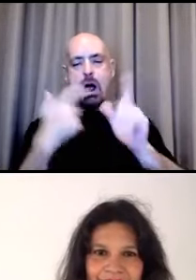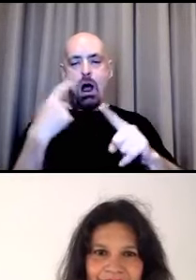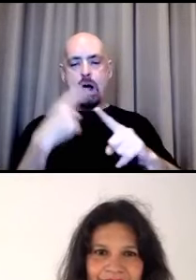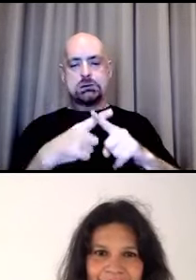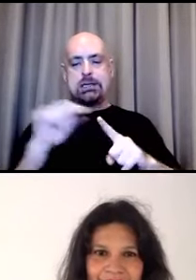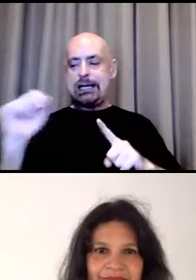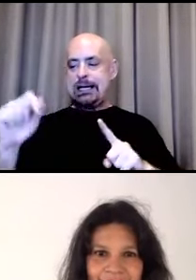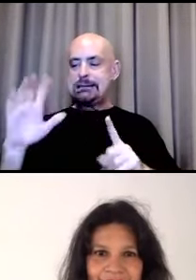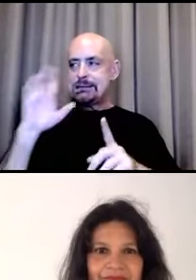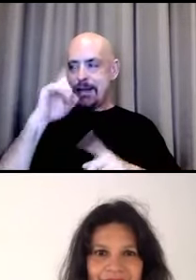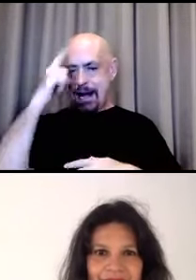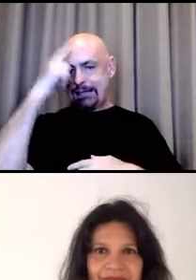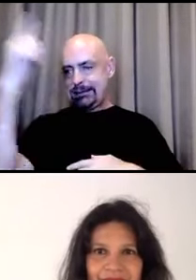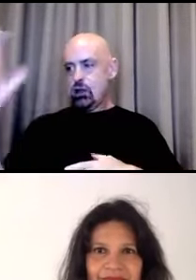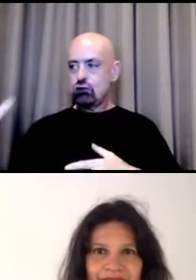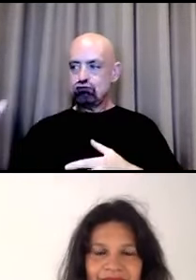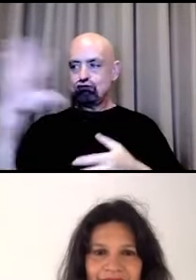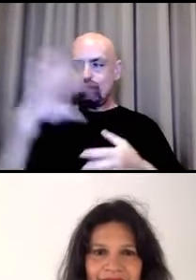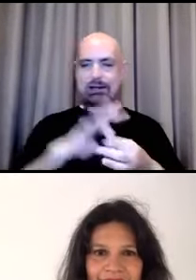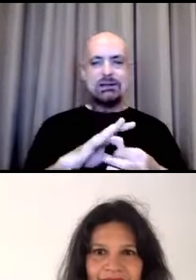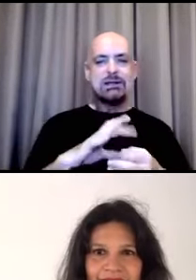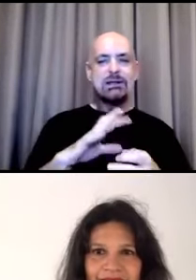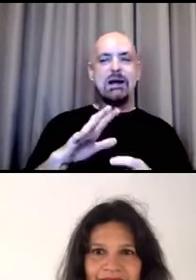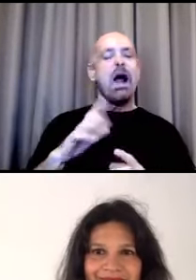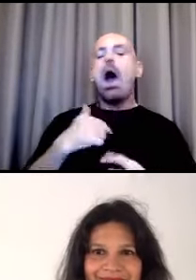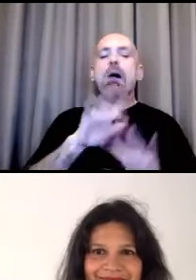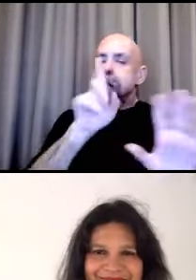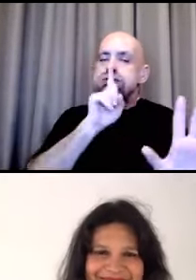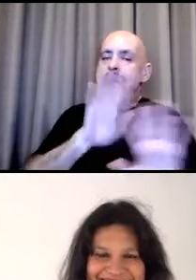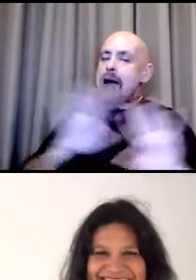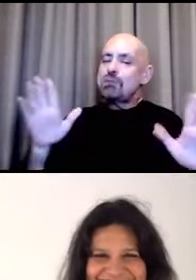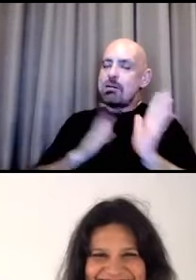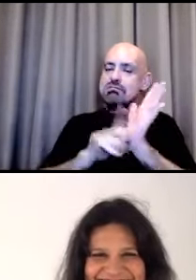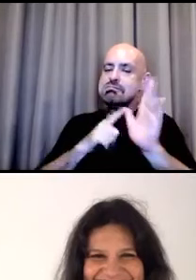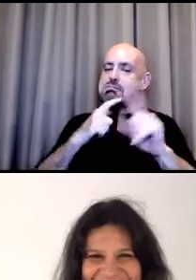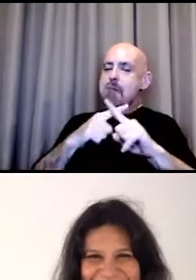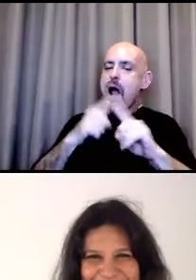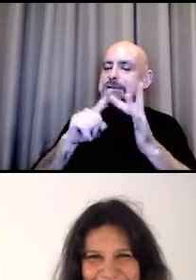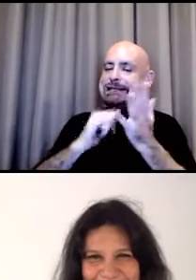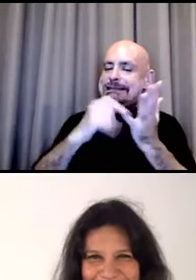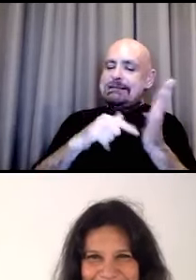individuals, after all when we die we may die alone and we may be born alone but that